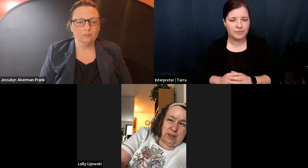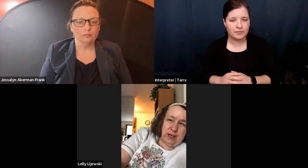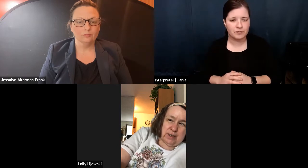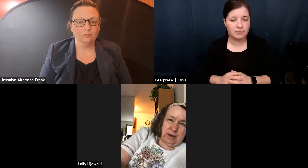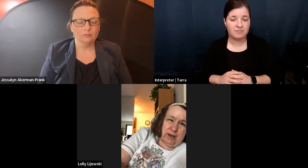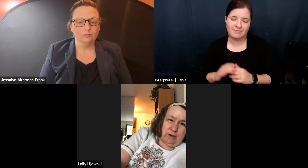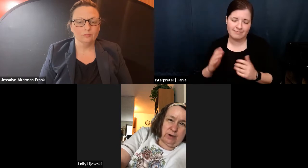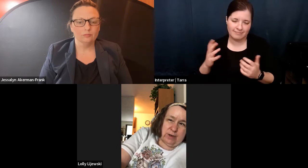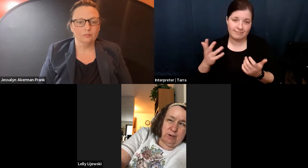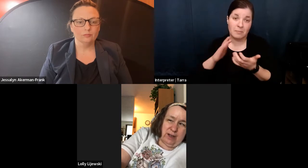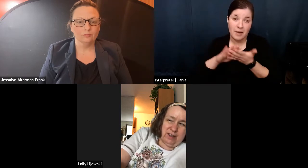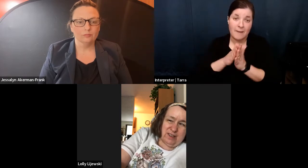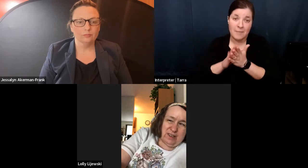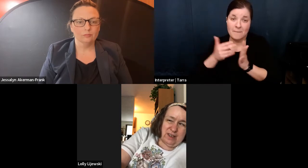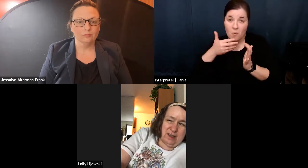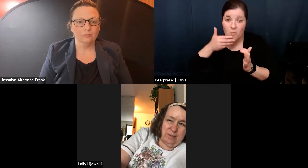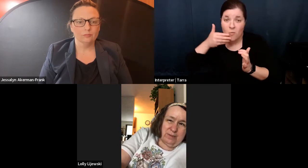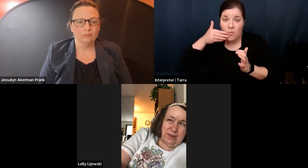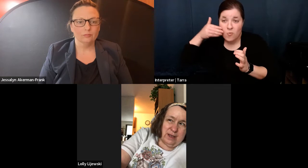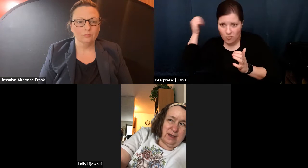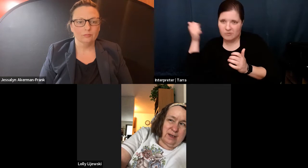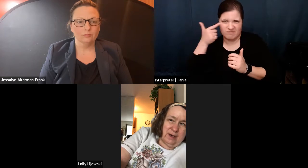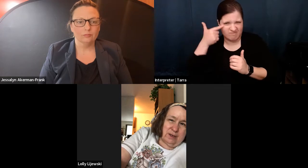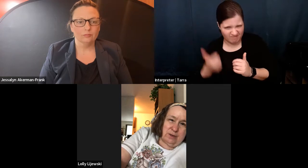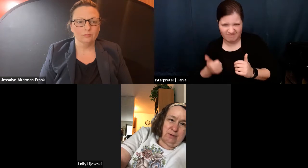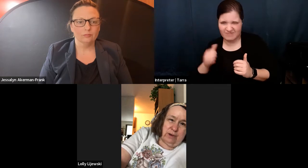So the other one has -- my other eye, my left eye has been my primarily source of vision through most of my adult life.